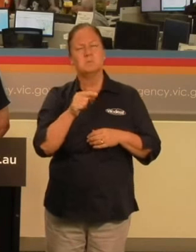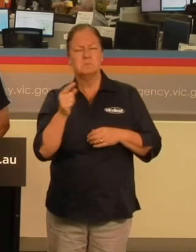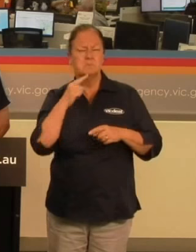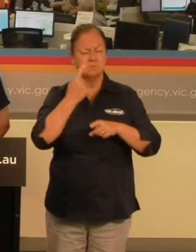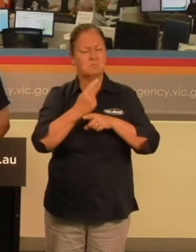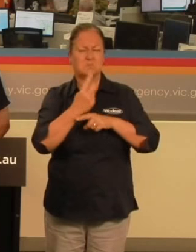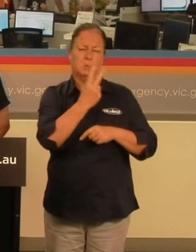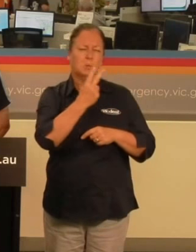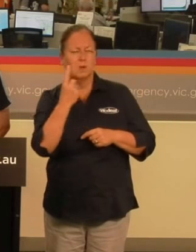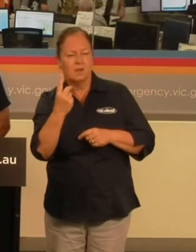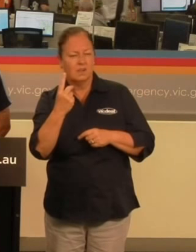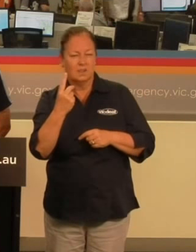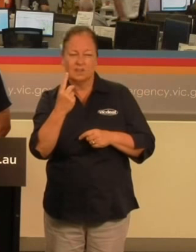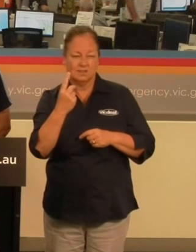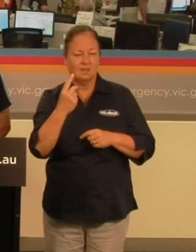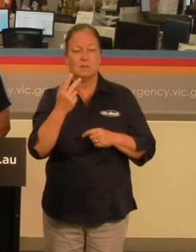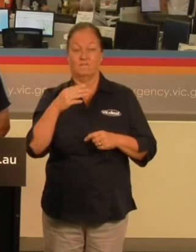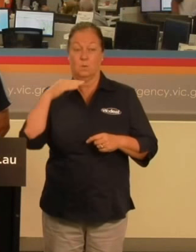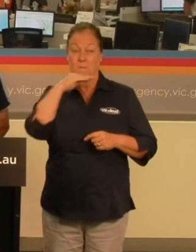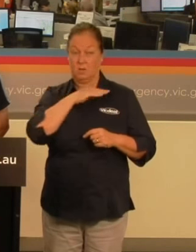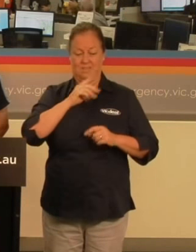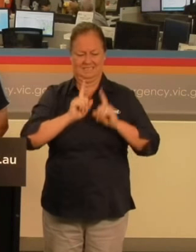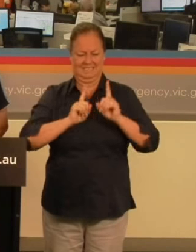really going to fall below 25 for a great length of time so most people